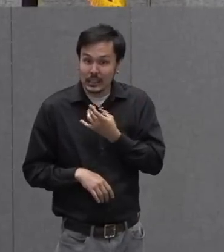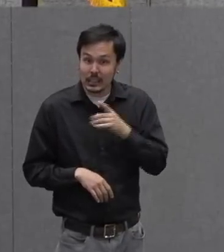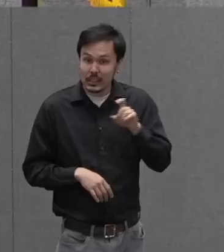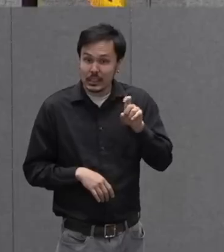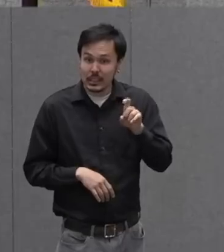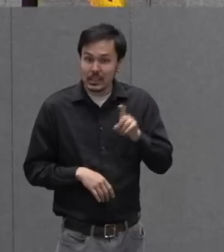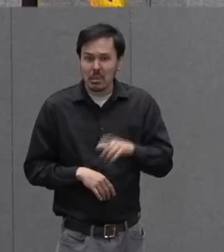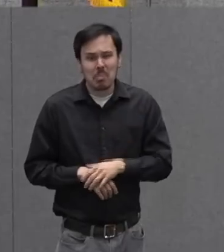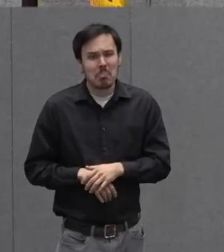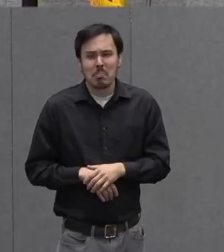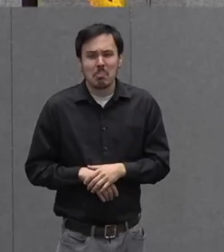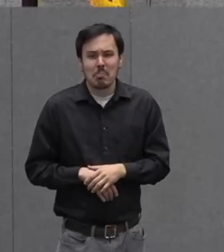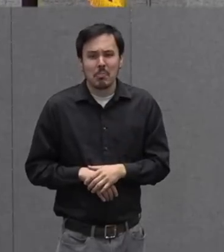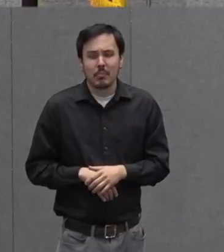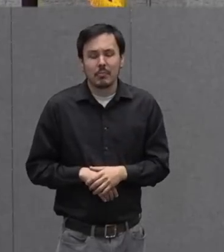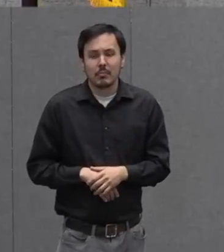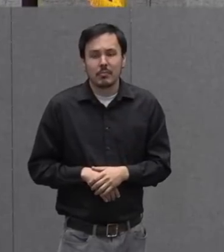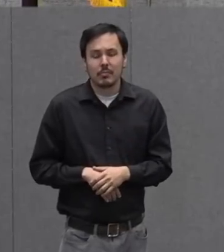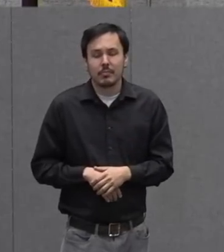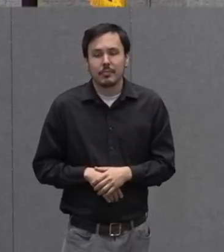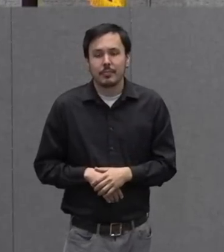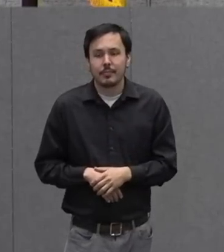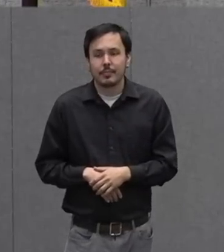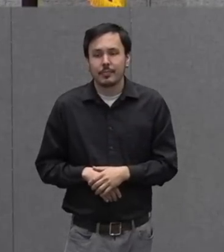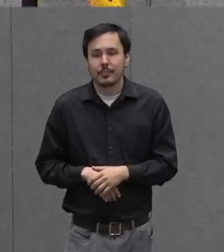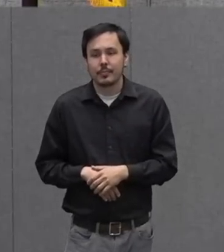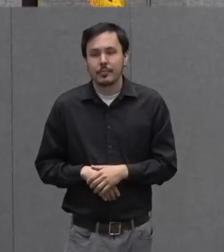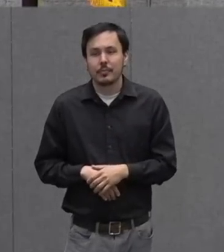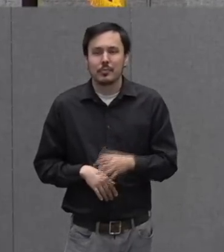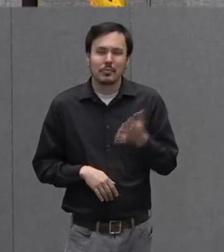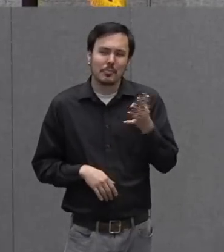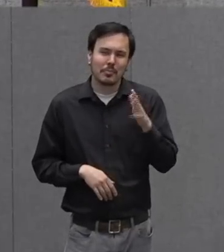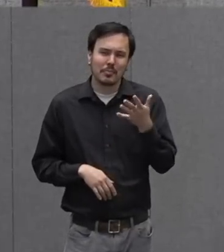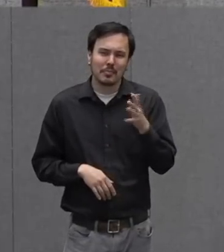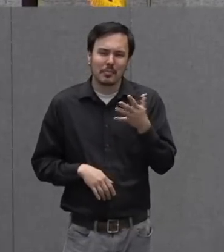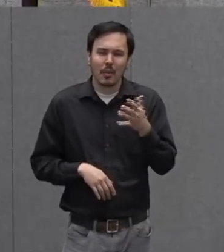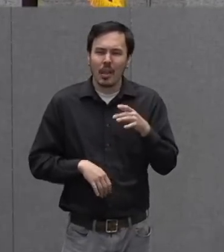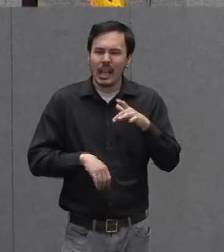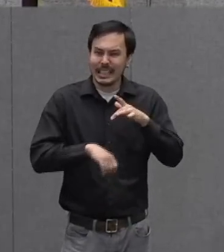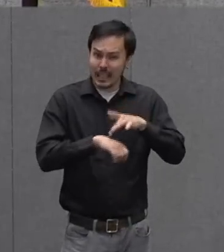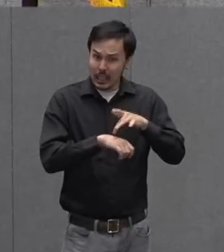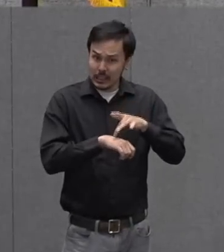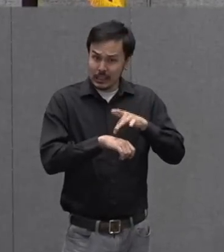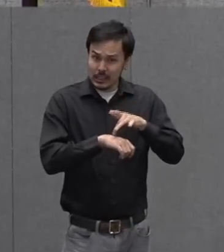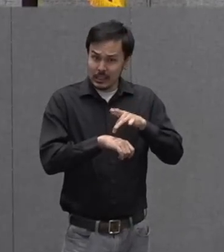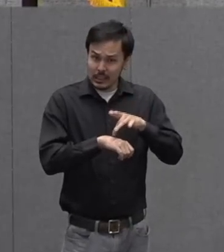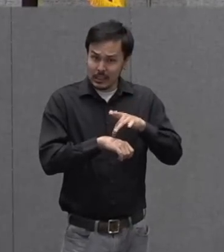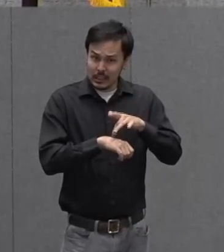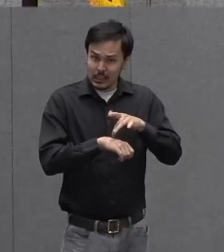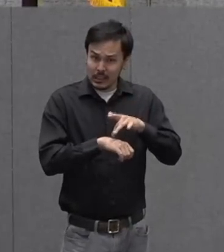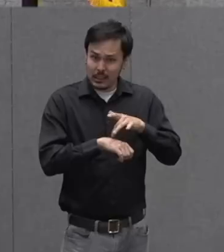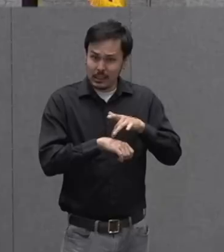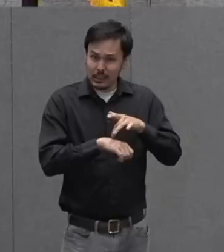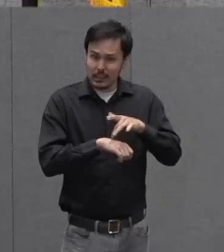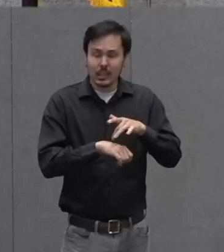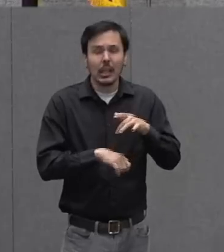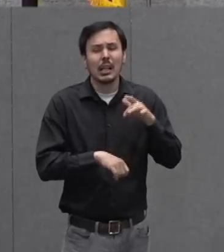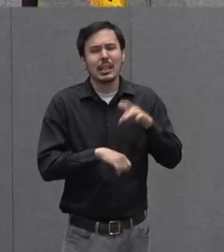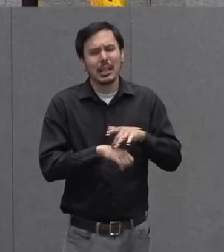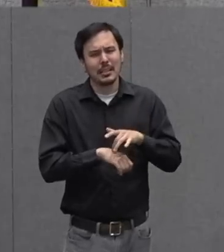No. This one could be a little tricky. Can you touch light? We can't touch light.